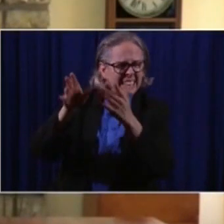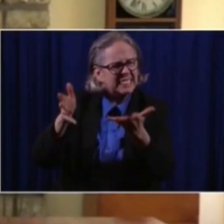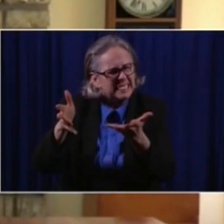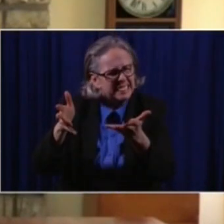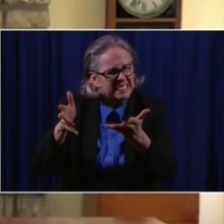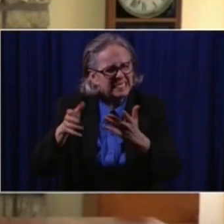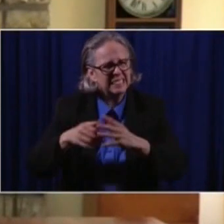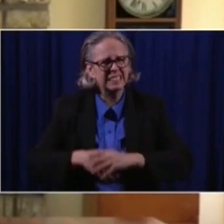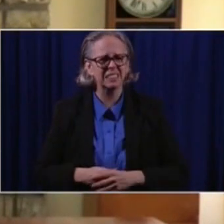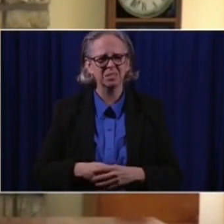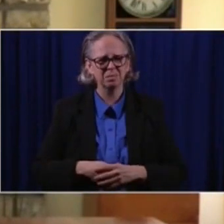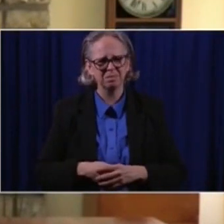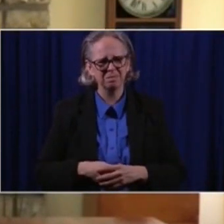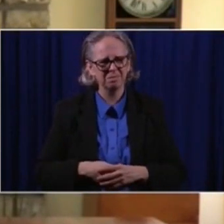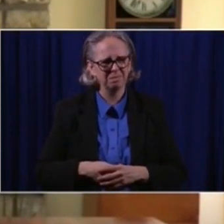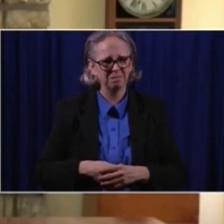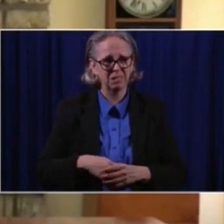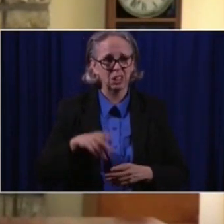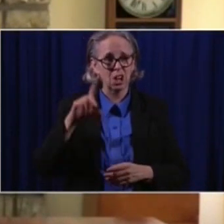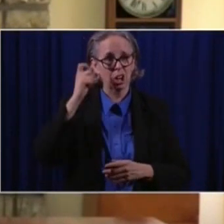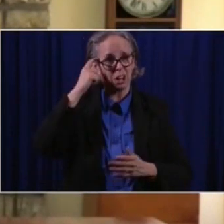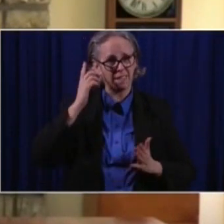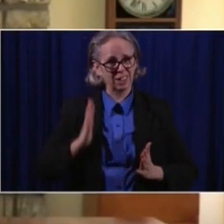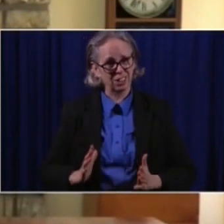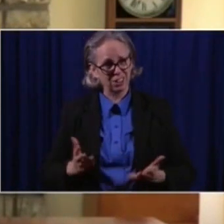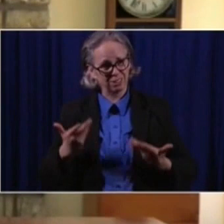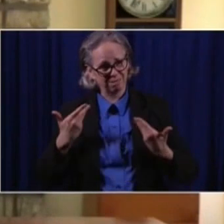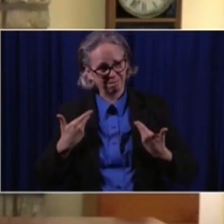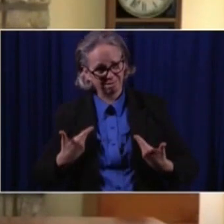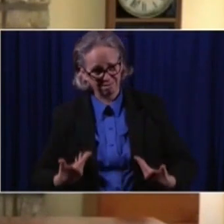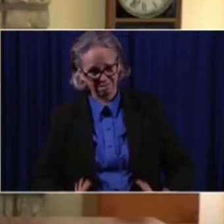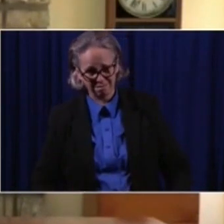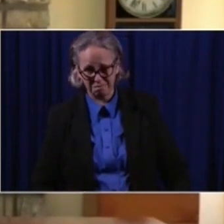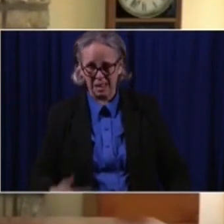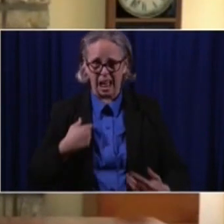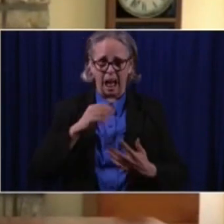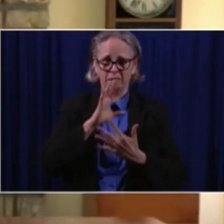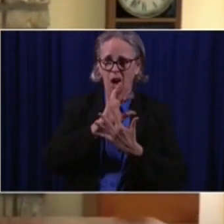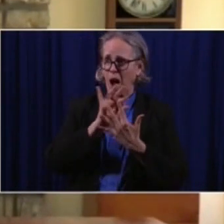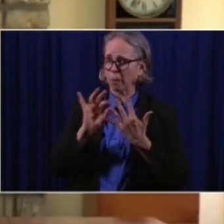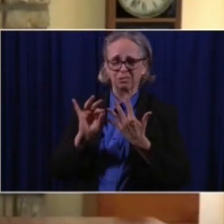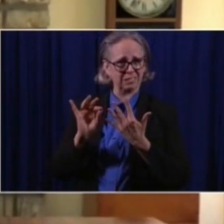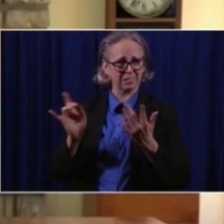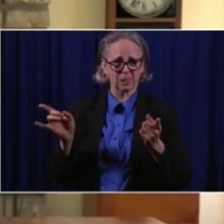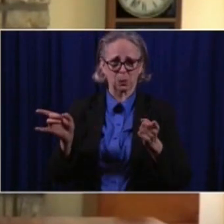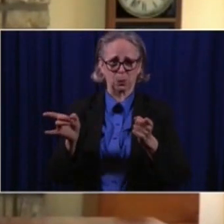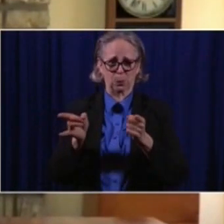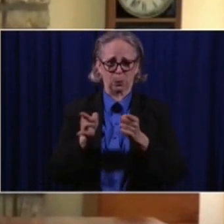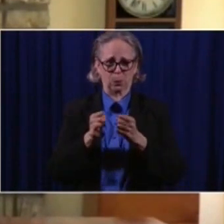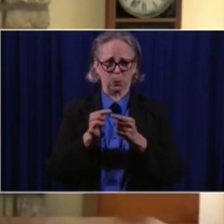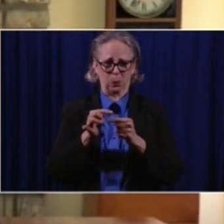pointed to the numbers. Just a month ago... on October 13th... we were seeing 14- hundred new cases. Over the past week alone... we've been